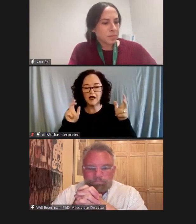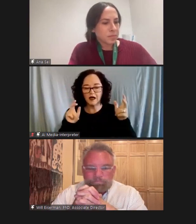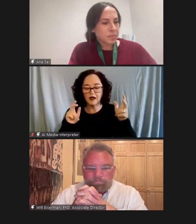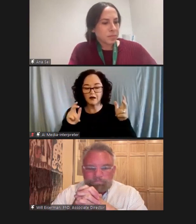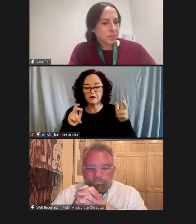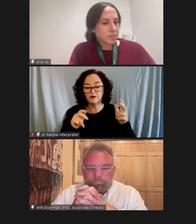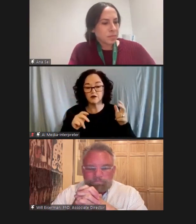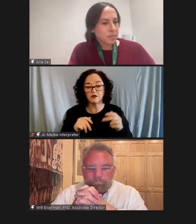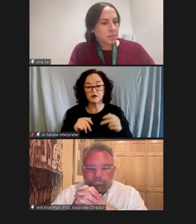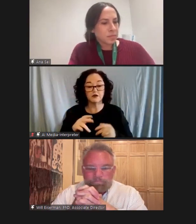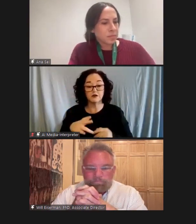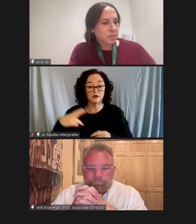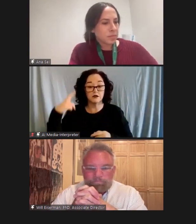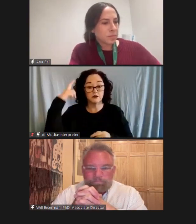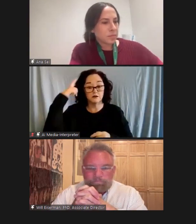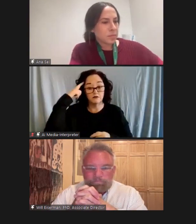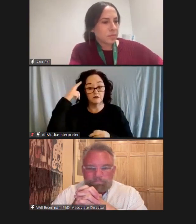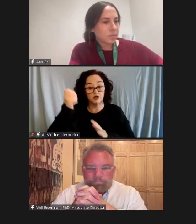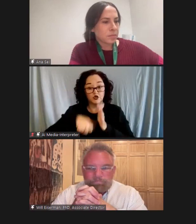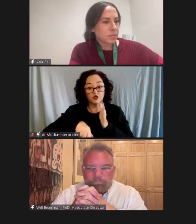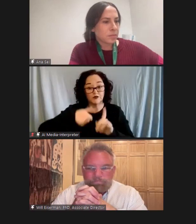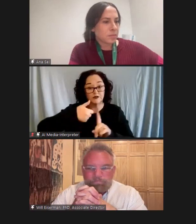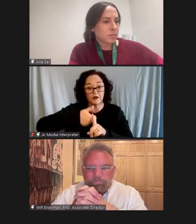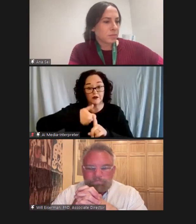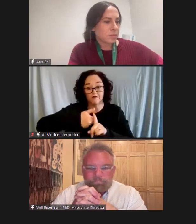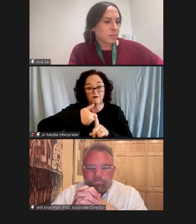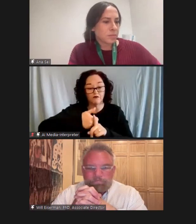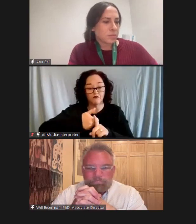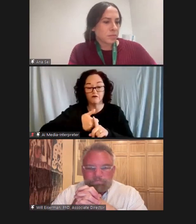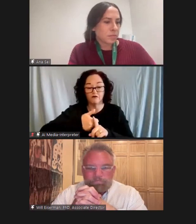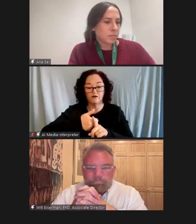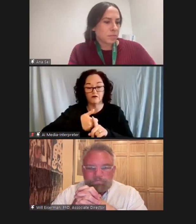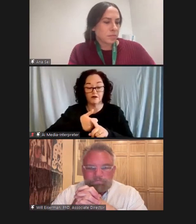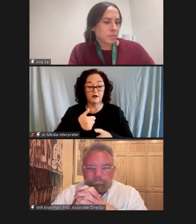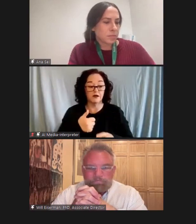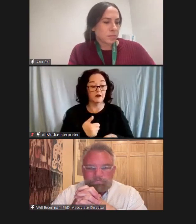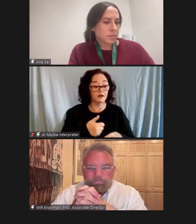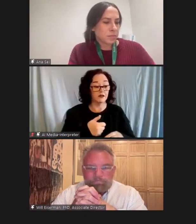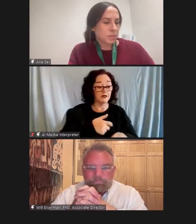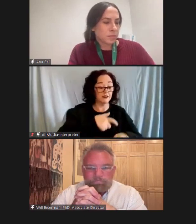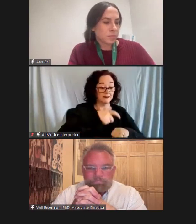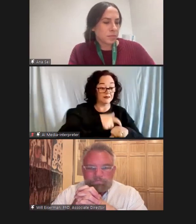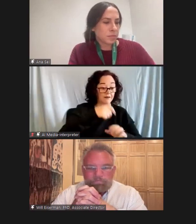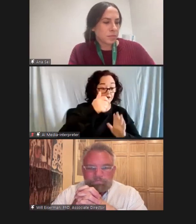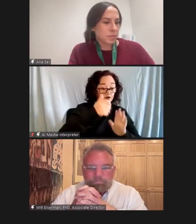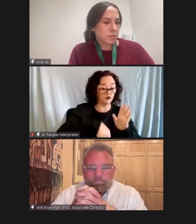surgery it's self in between having the